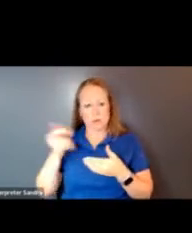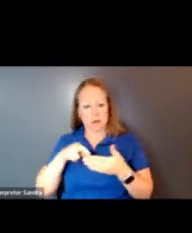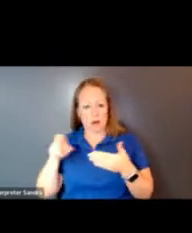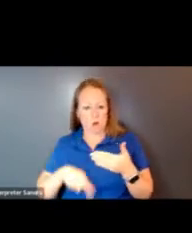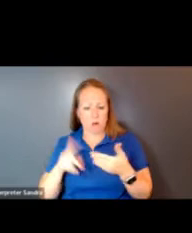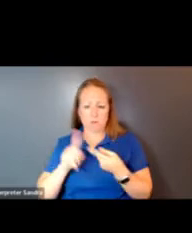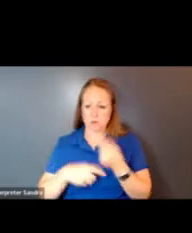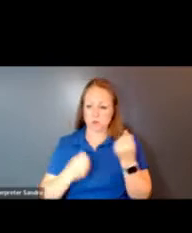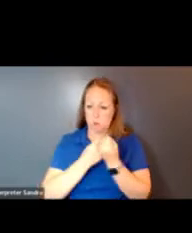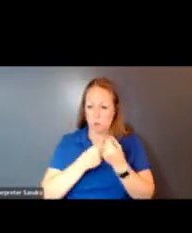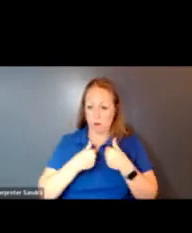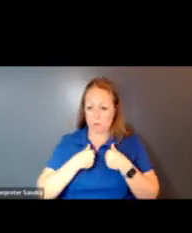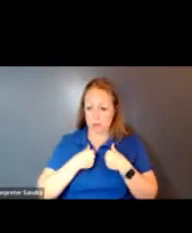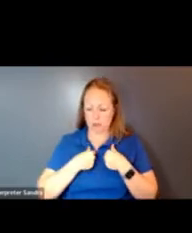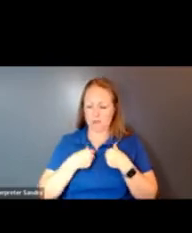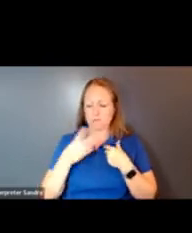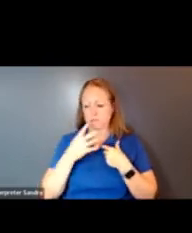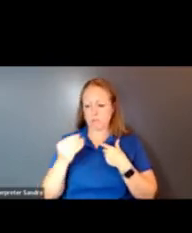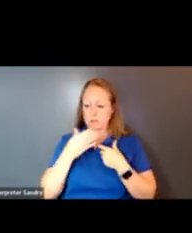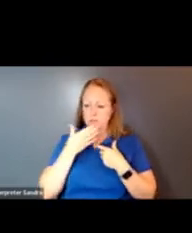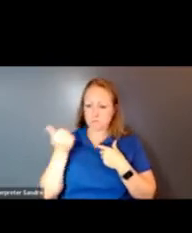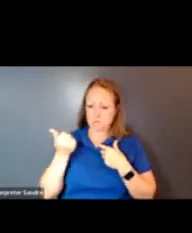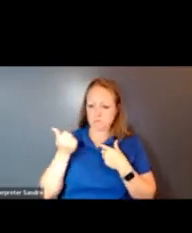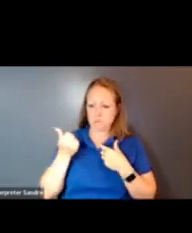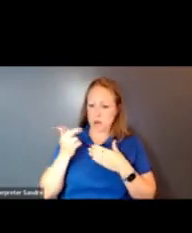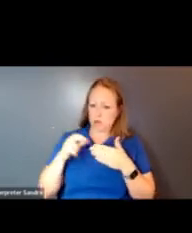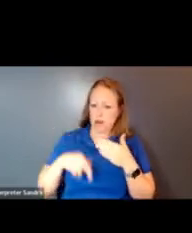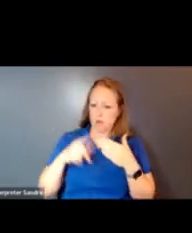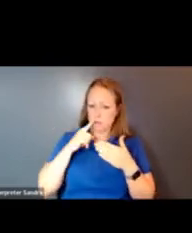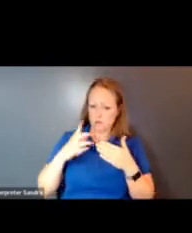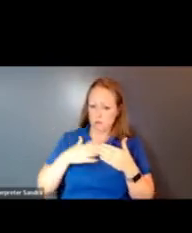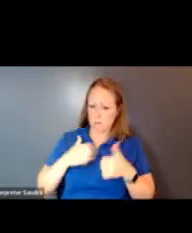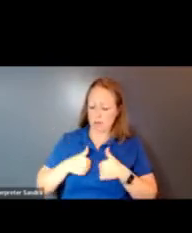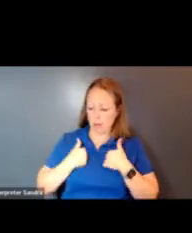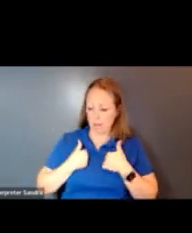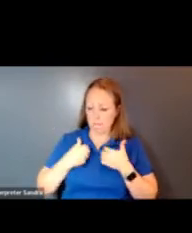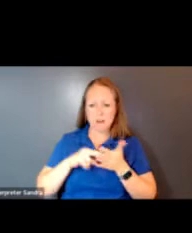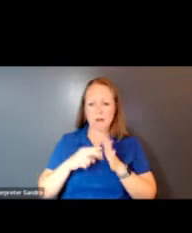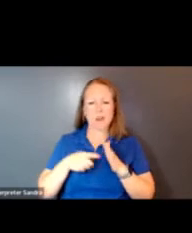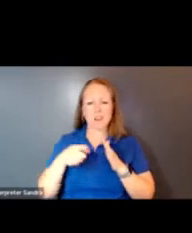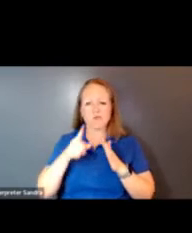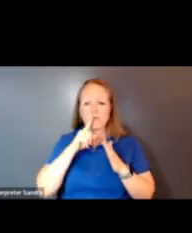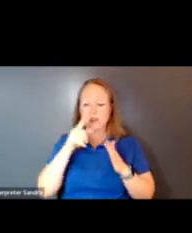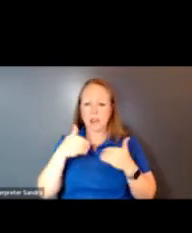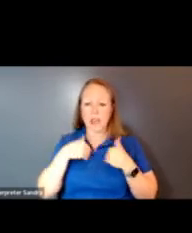outcomes for wildlife. That there was there was an opportunity for me to work with